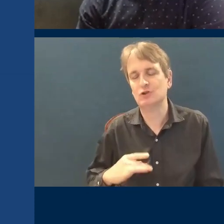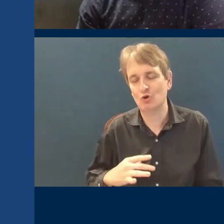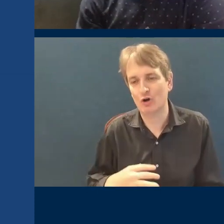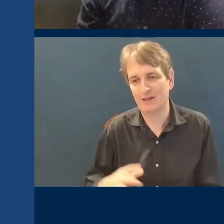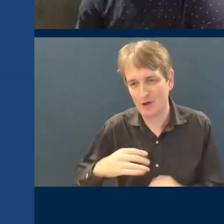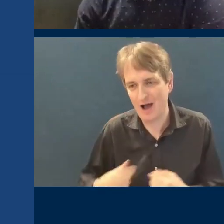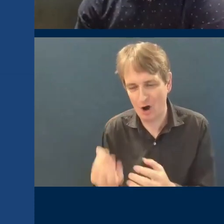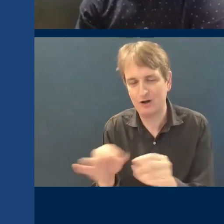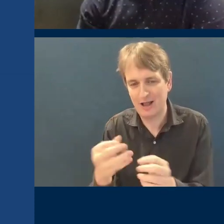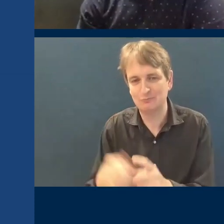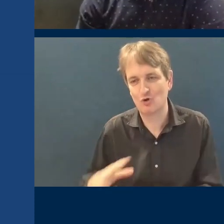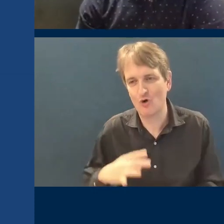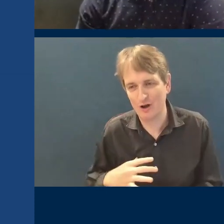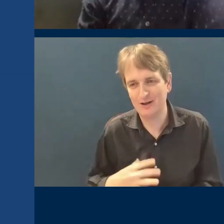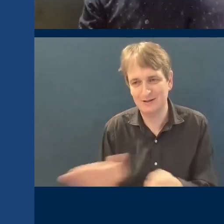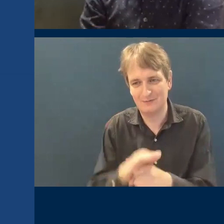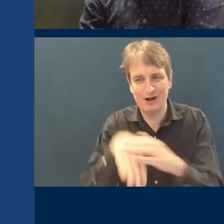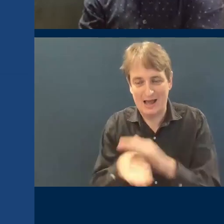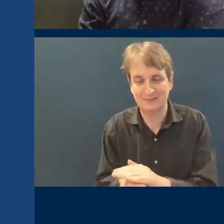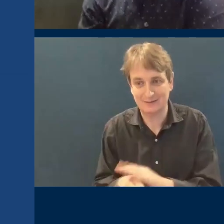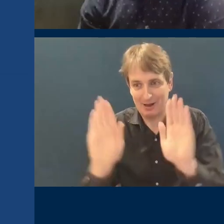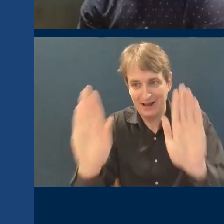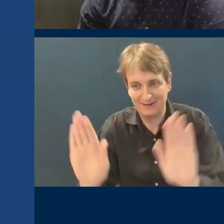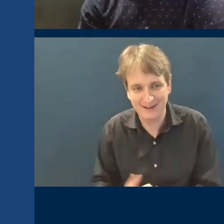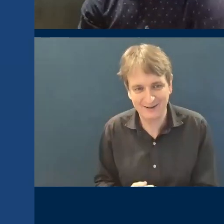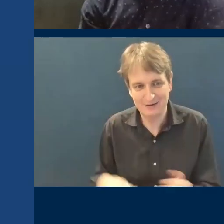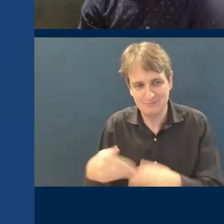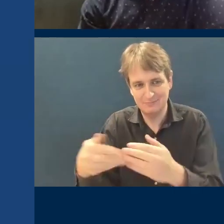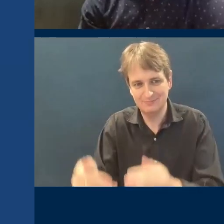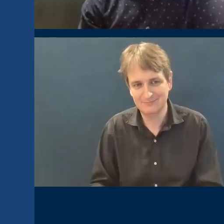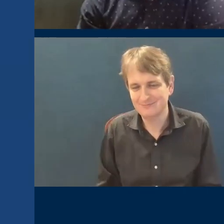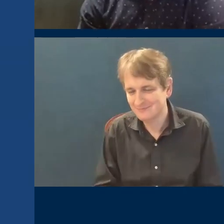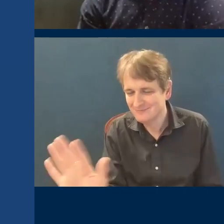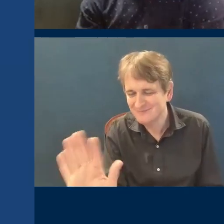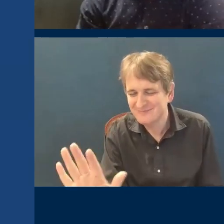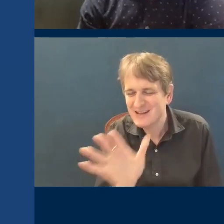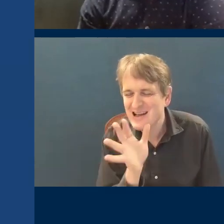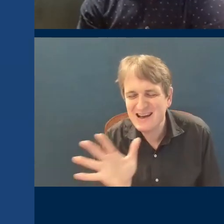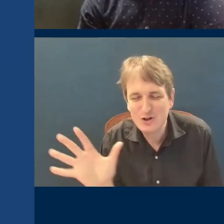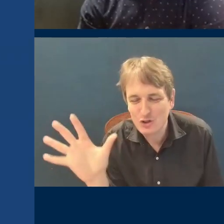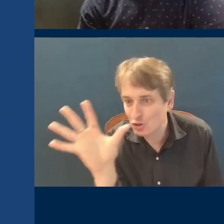so person brings their own device, and they have automatic captioning on it that they can use. Then, great, go ahead.